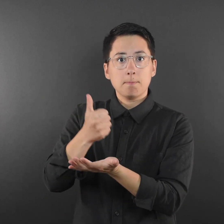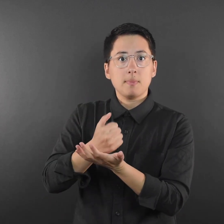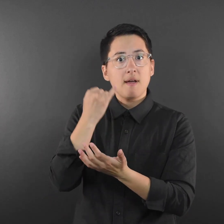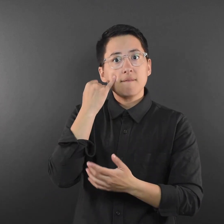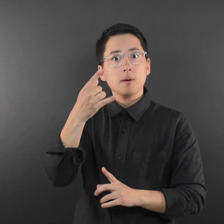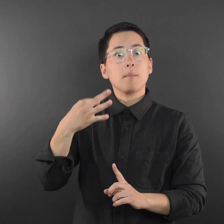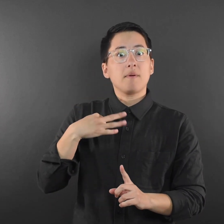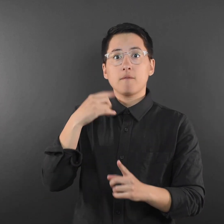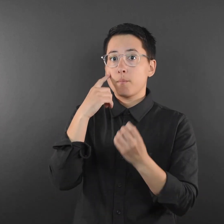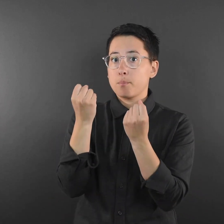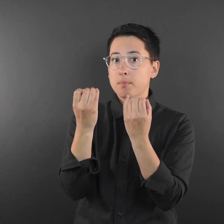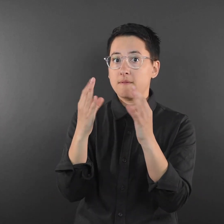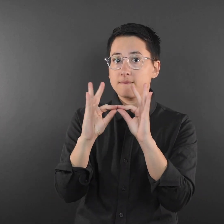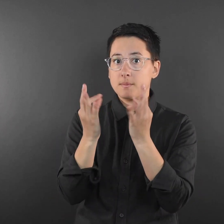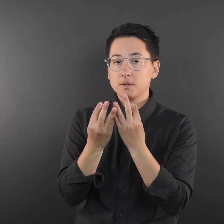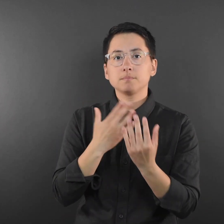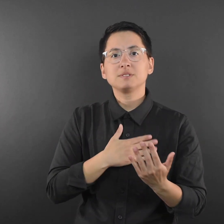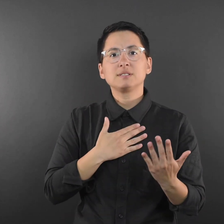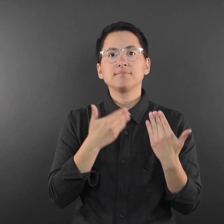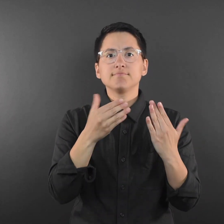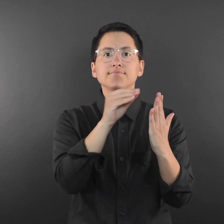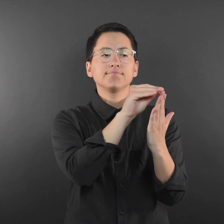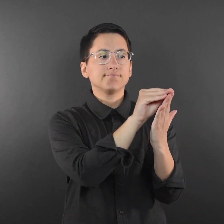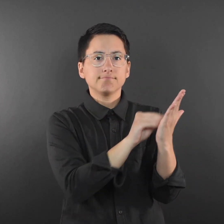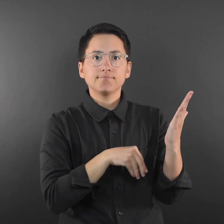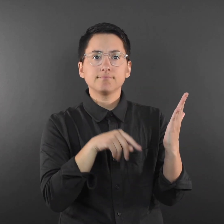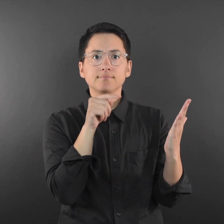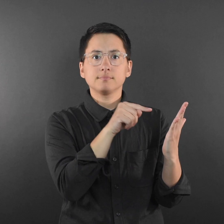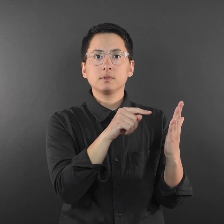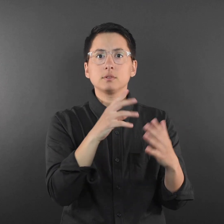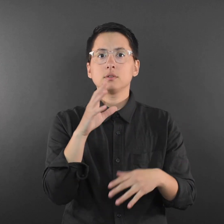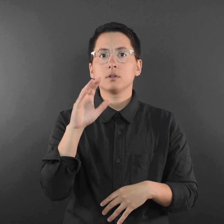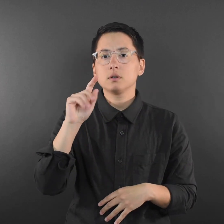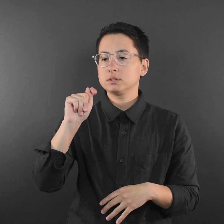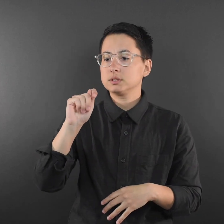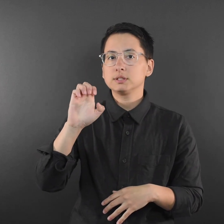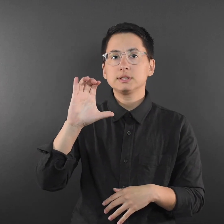assistance for multifamily applicants is strongly encouraged. Please complete and submit the